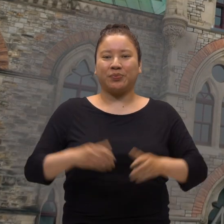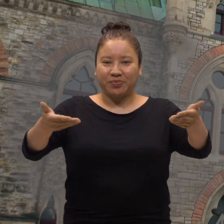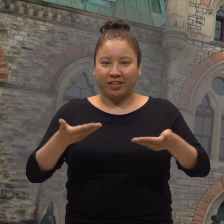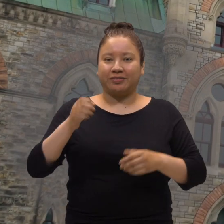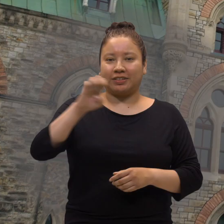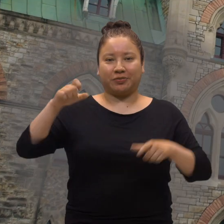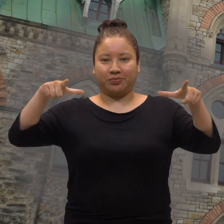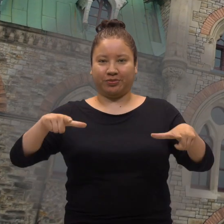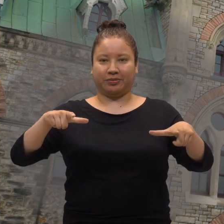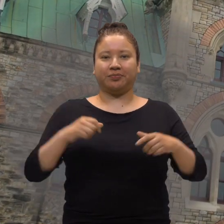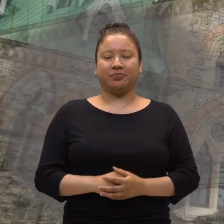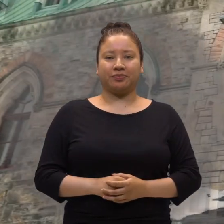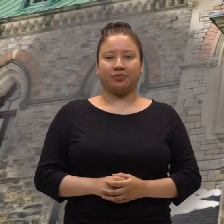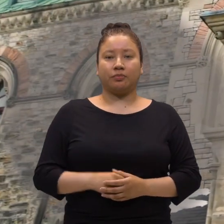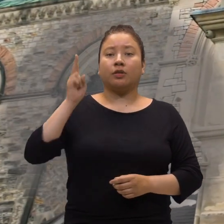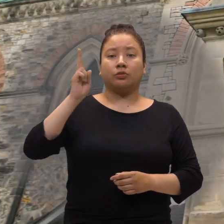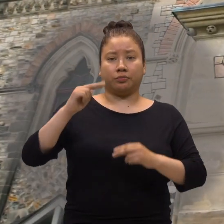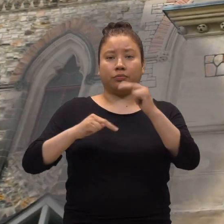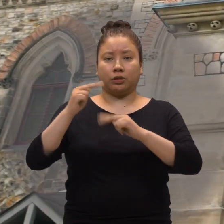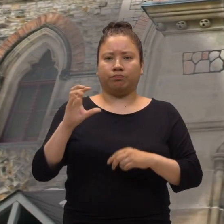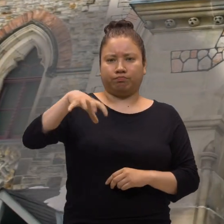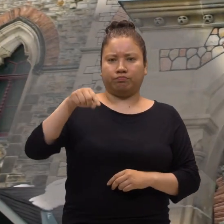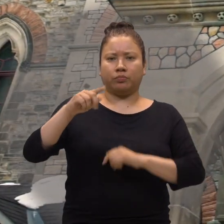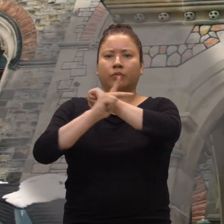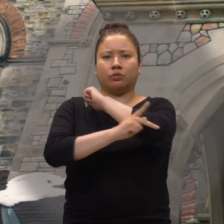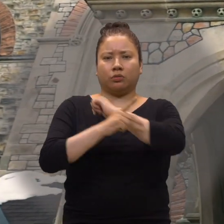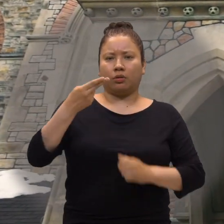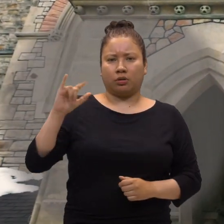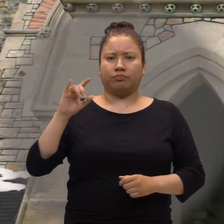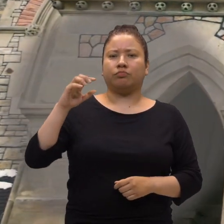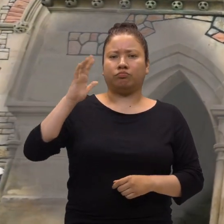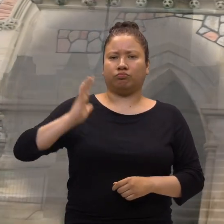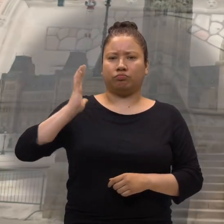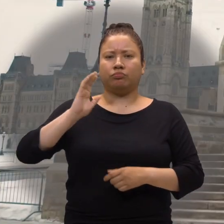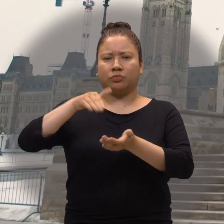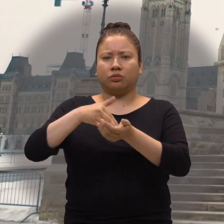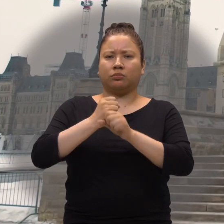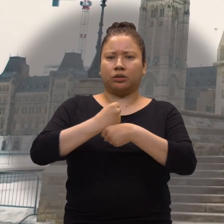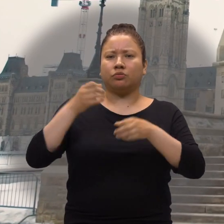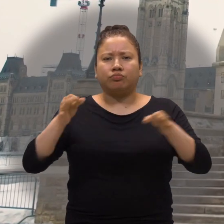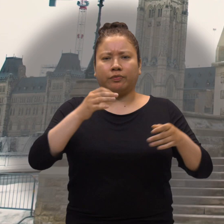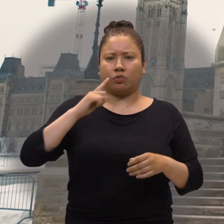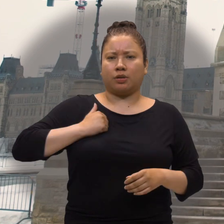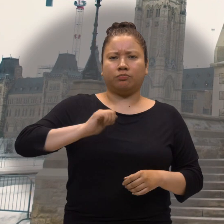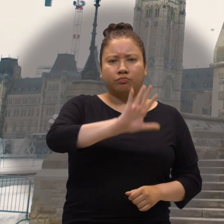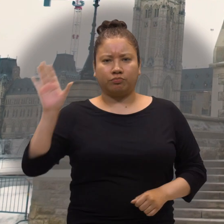Welcome to East Block! This historic building on Parliament Hill was once the centre of decision-making in Canada.